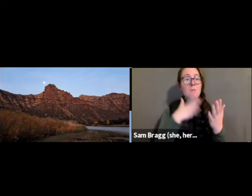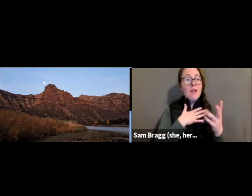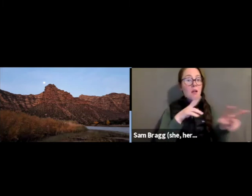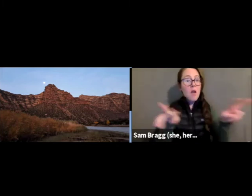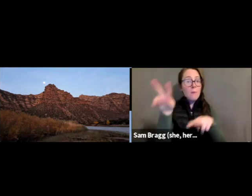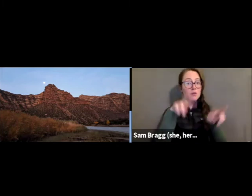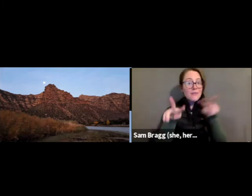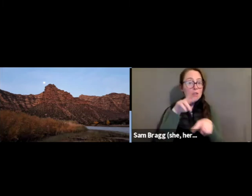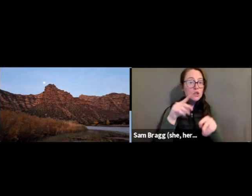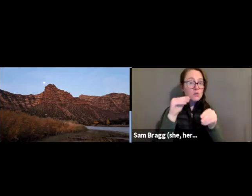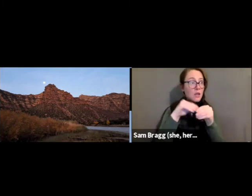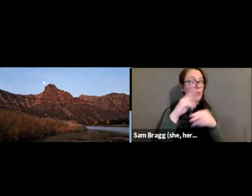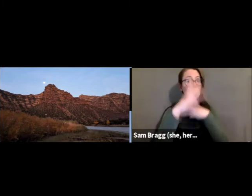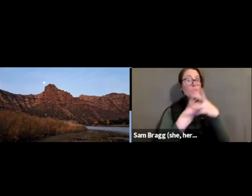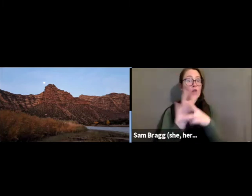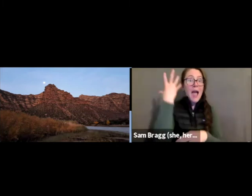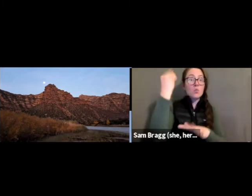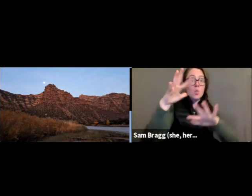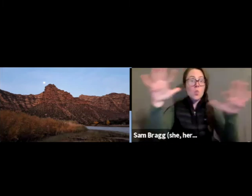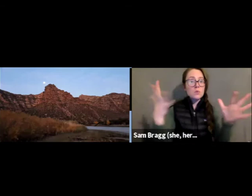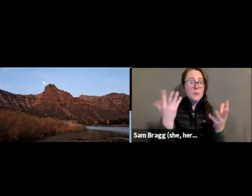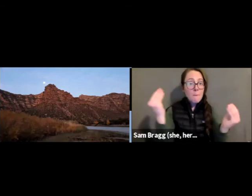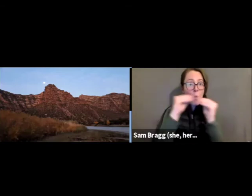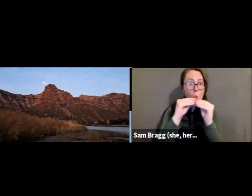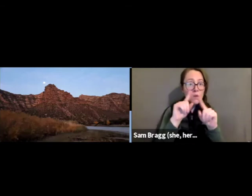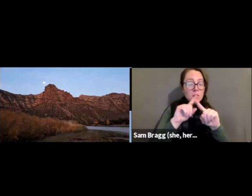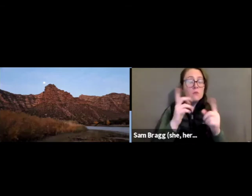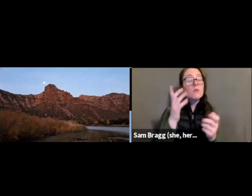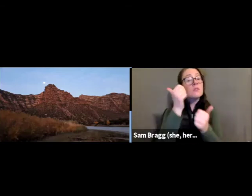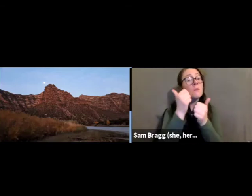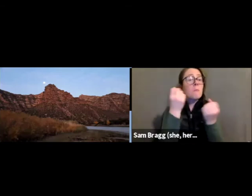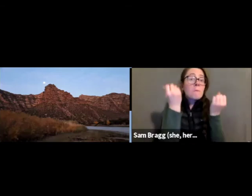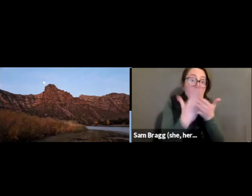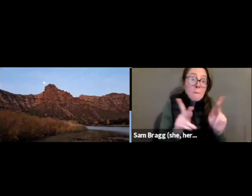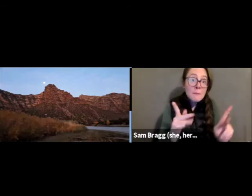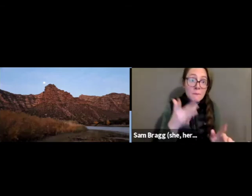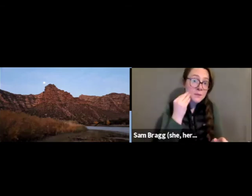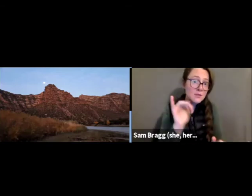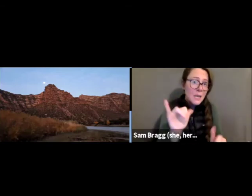see things so differently as a deaf person in the outdoor space in the outdoor world